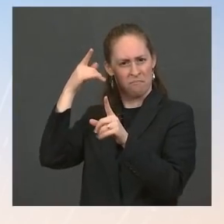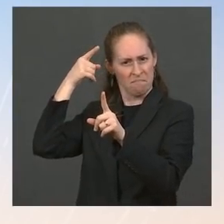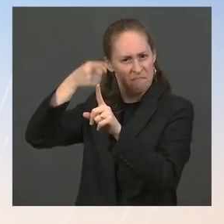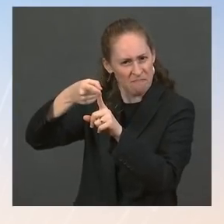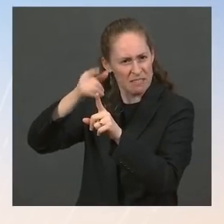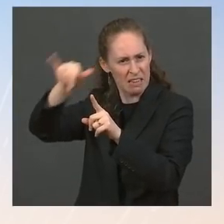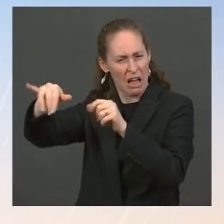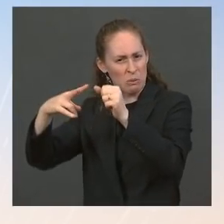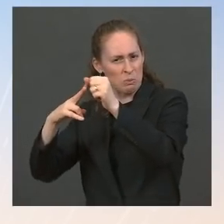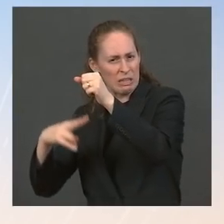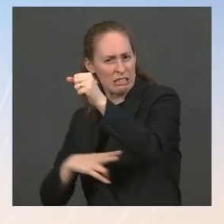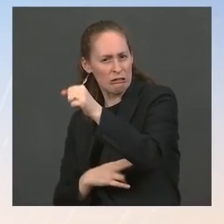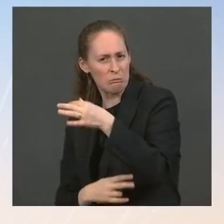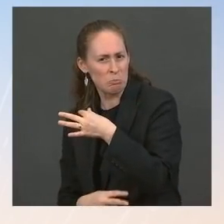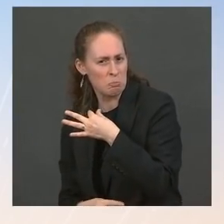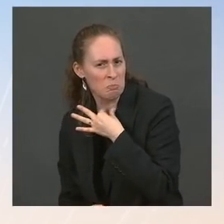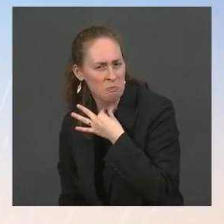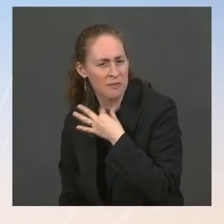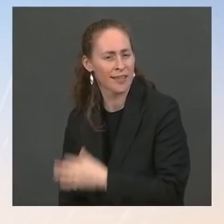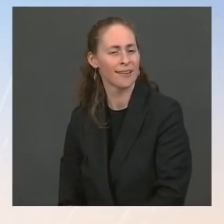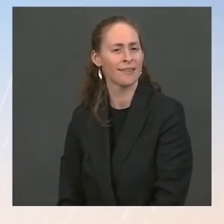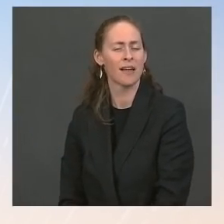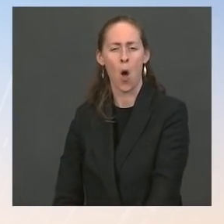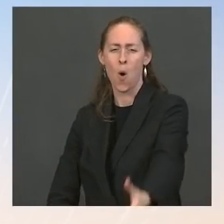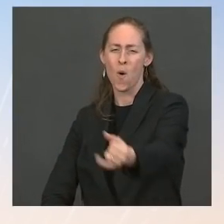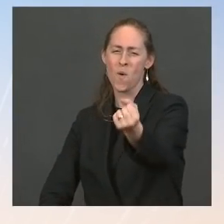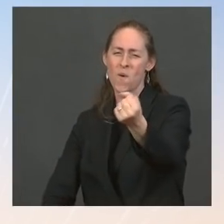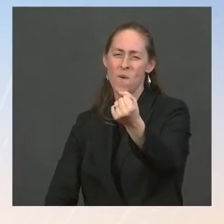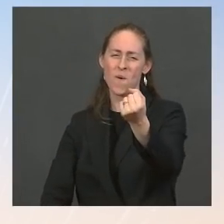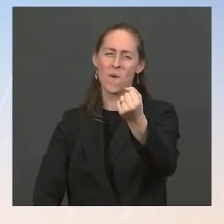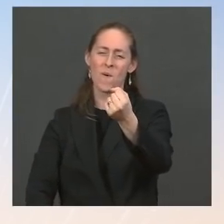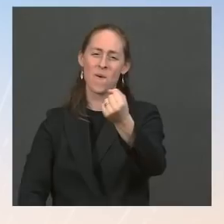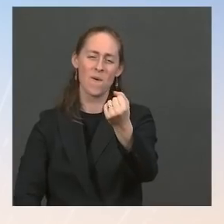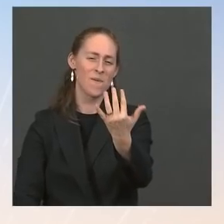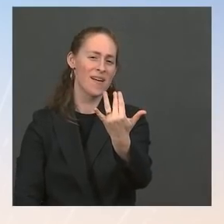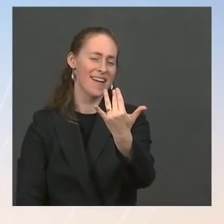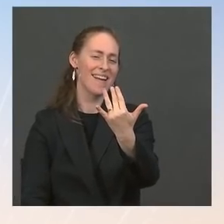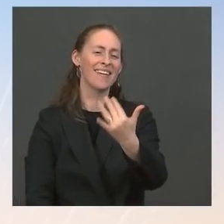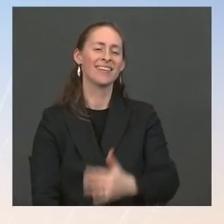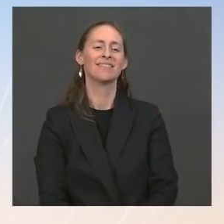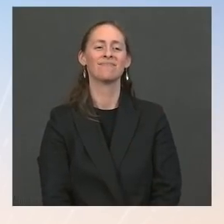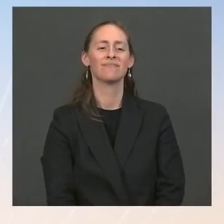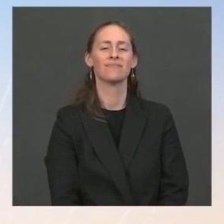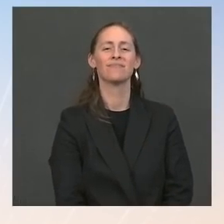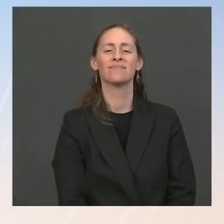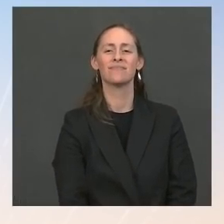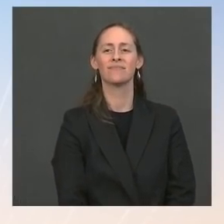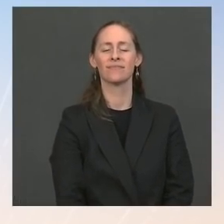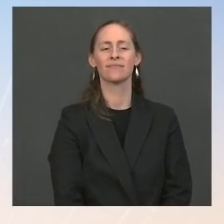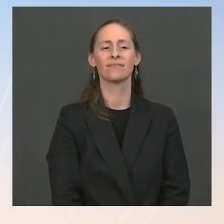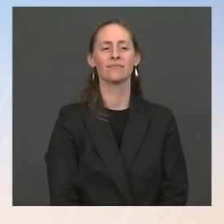While I don't have anything to convey in terms of engagement, I can tell you that we are still calling on Russia